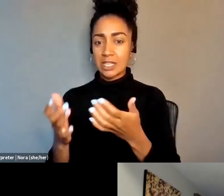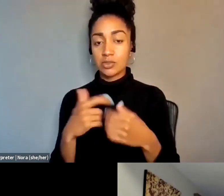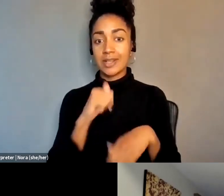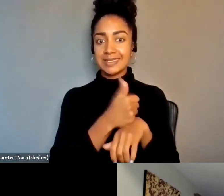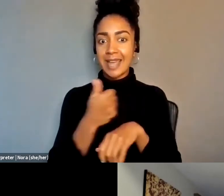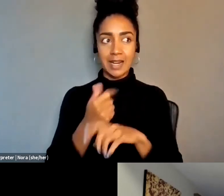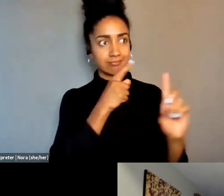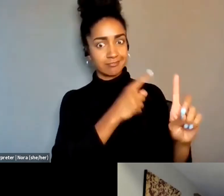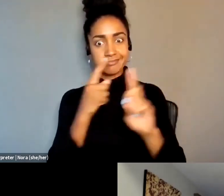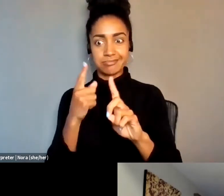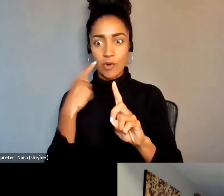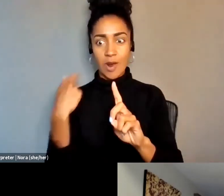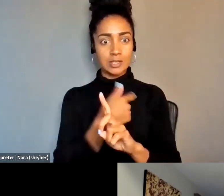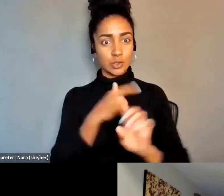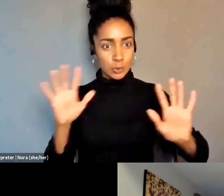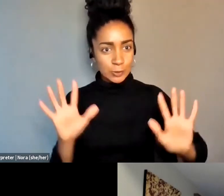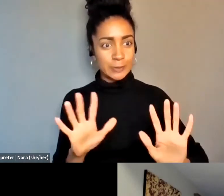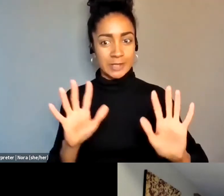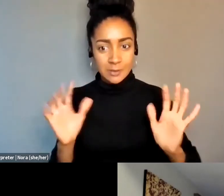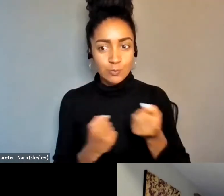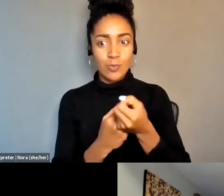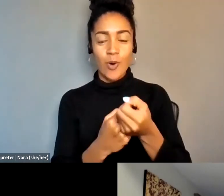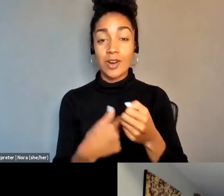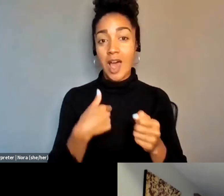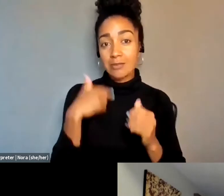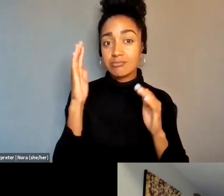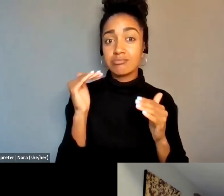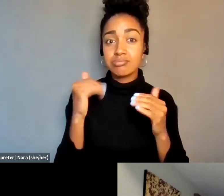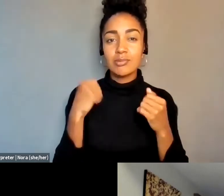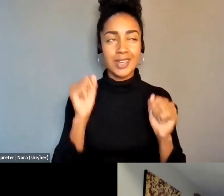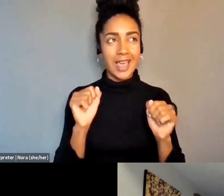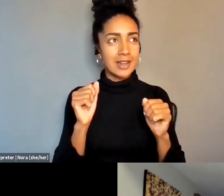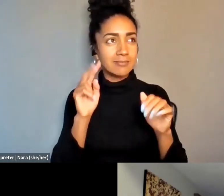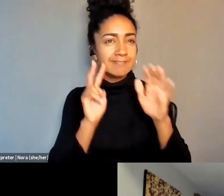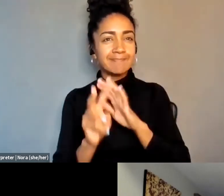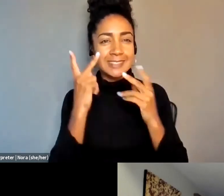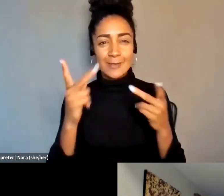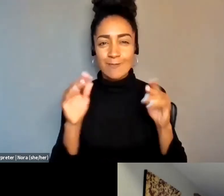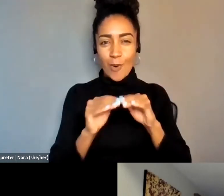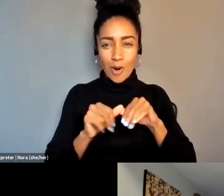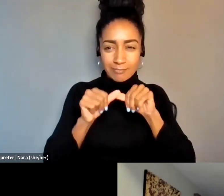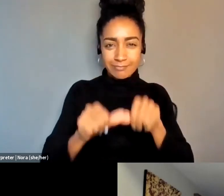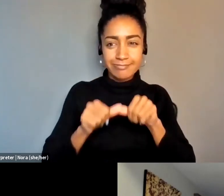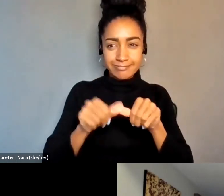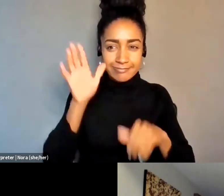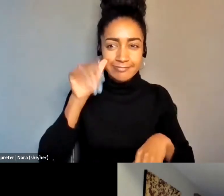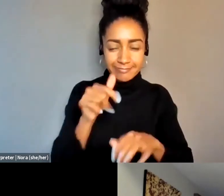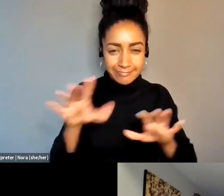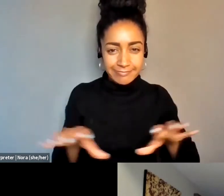I am hopeful that we can continue to see that momentum translated into large-scale girls’ education and gender initiatives and that we couple that with the operational excellence and the system reform that's needed to support these